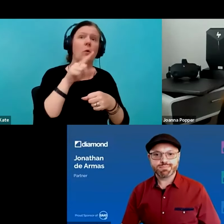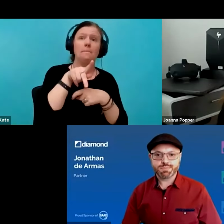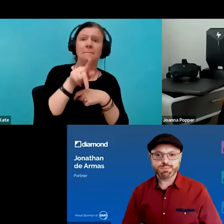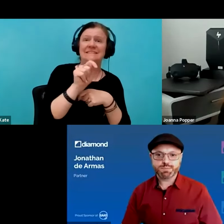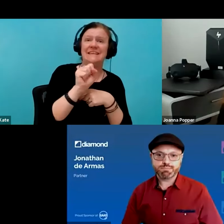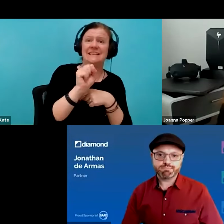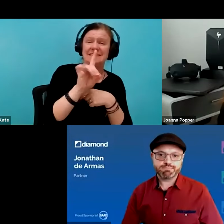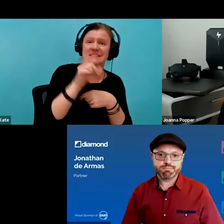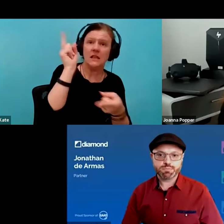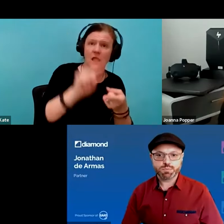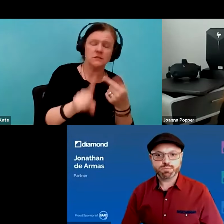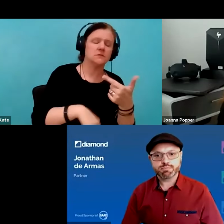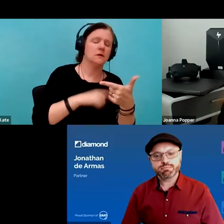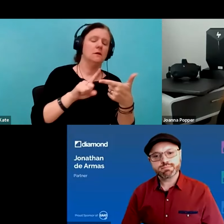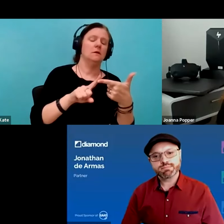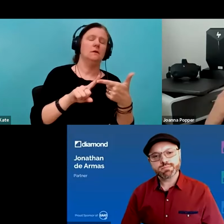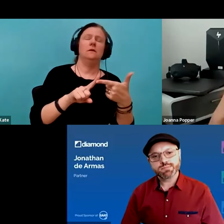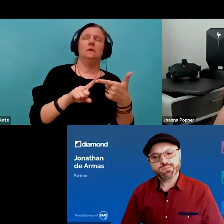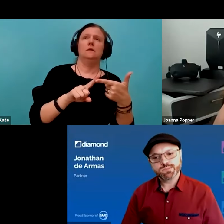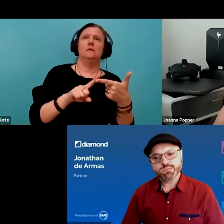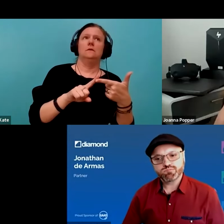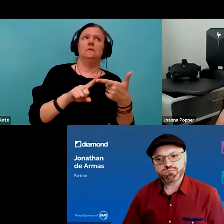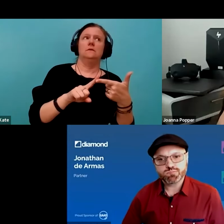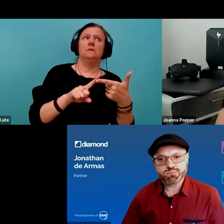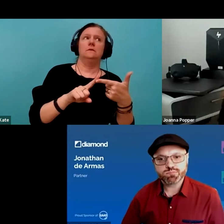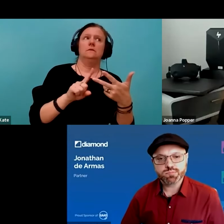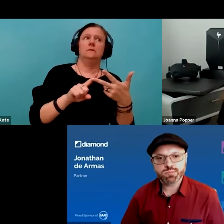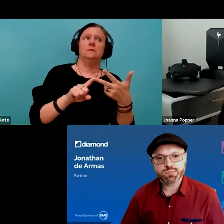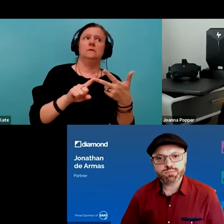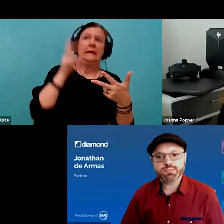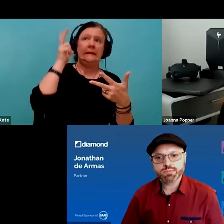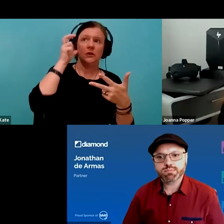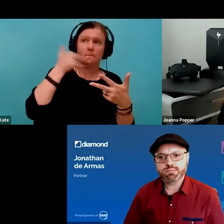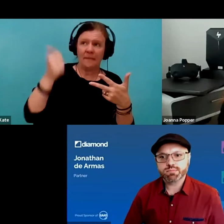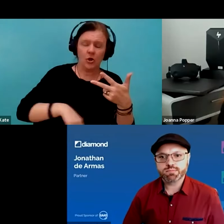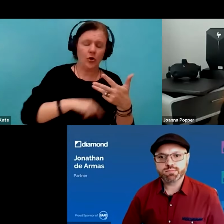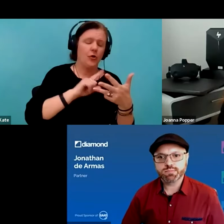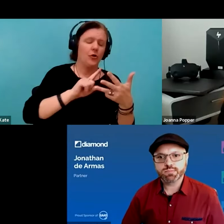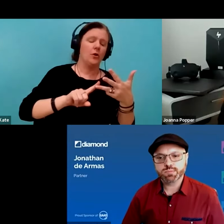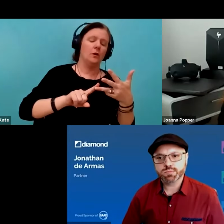There's content that's been created to improve hearing. There's content that's been created